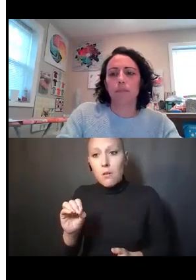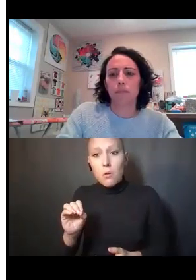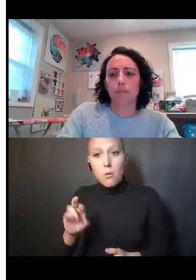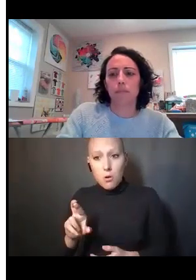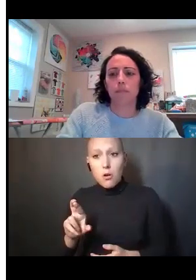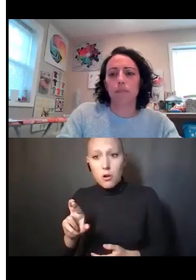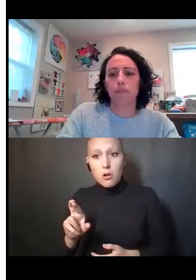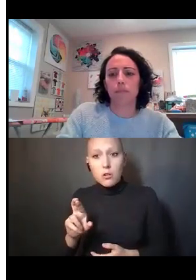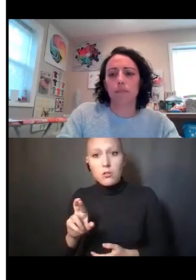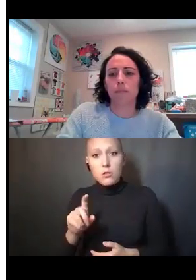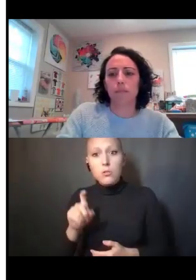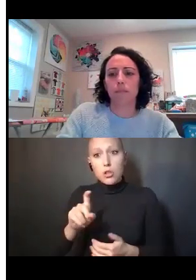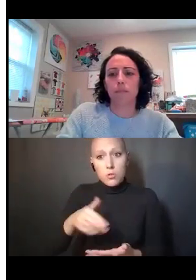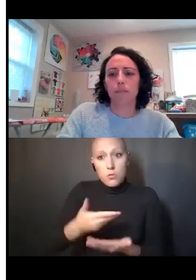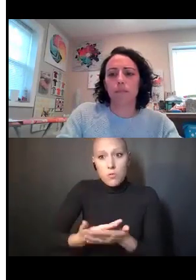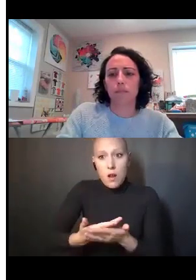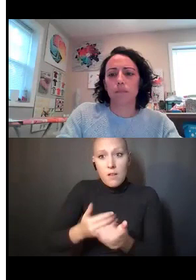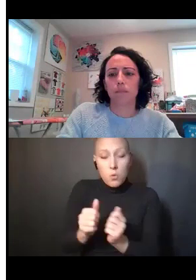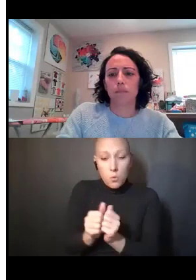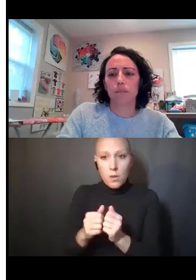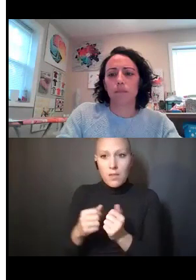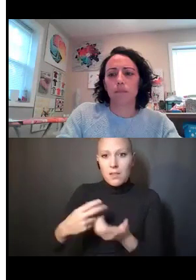And so I'm not sure that that's an additional time.